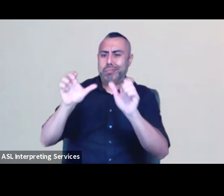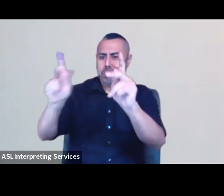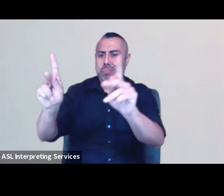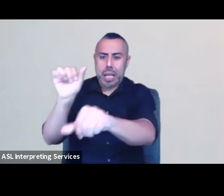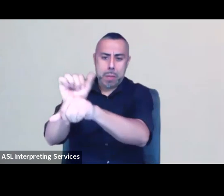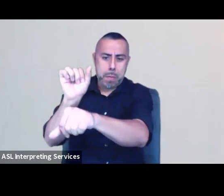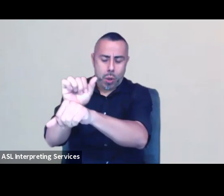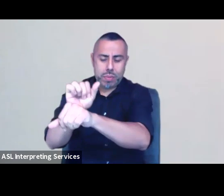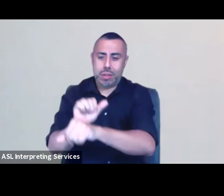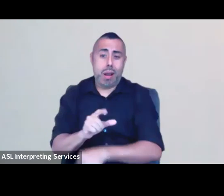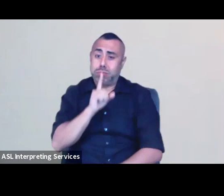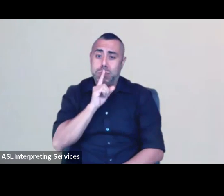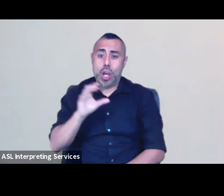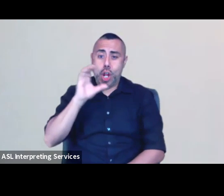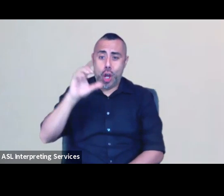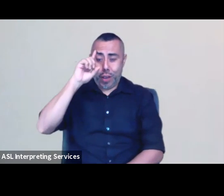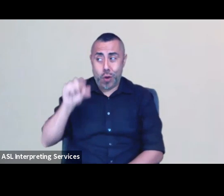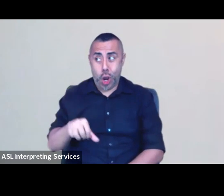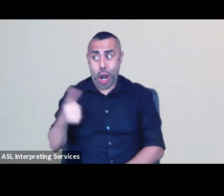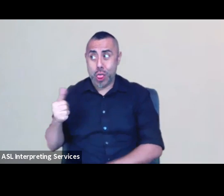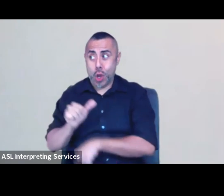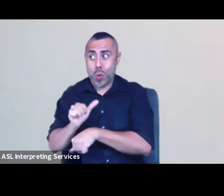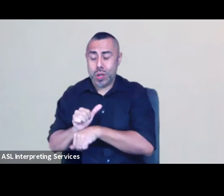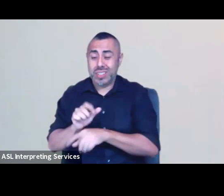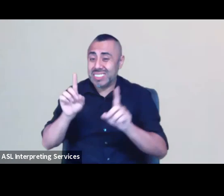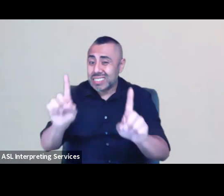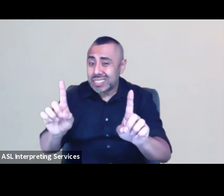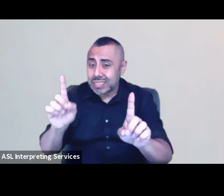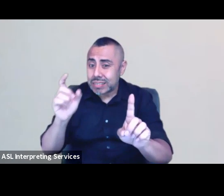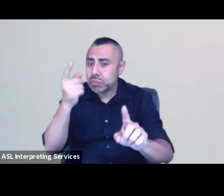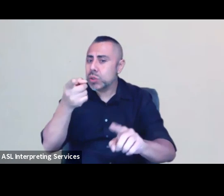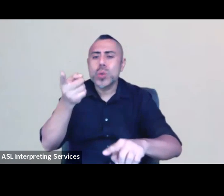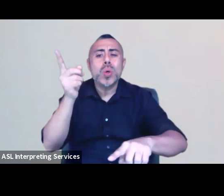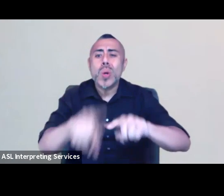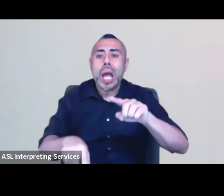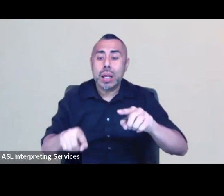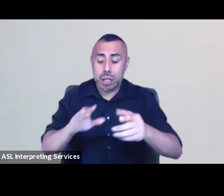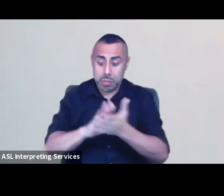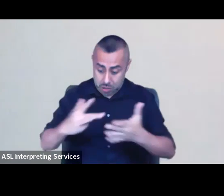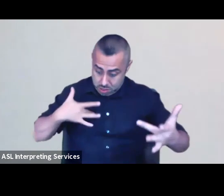However, you can't just quit your job because you're concerned about the disease.